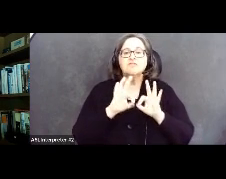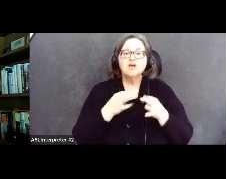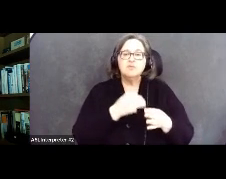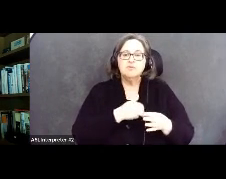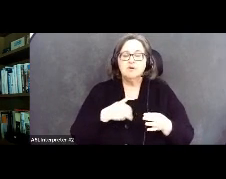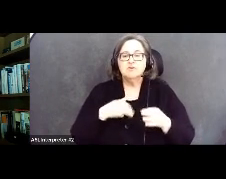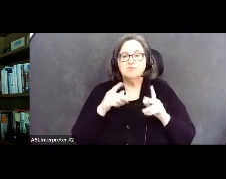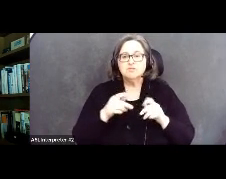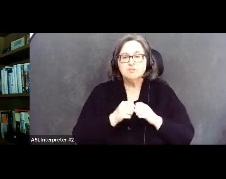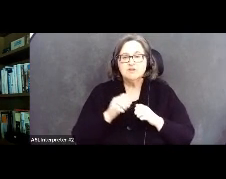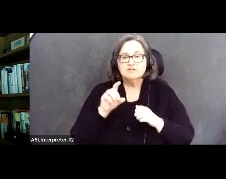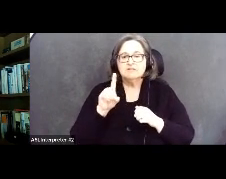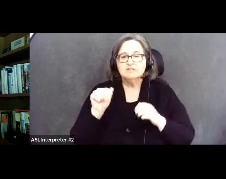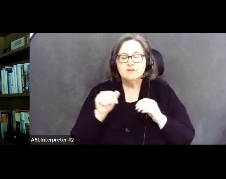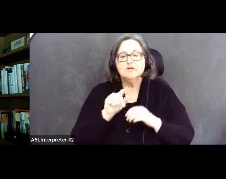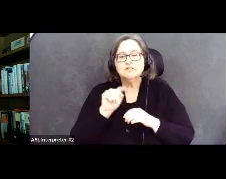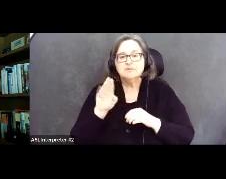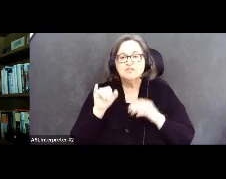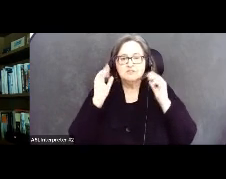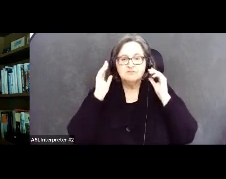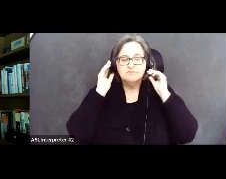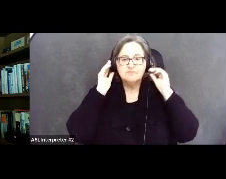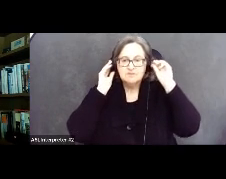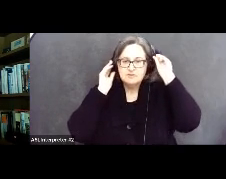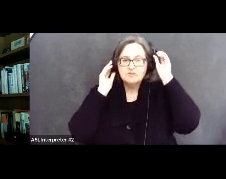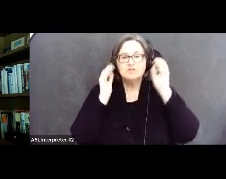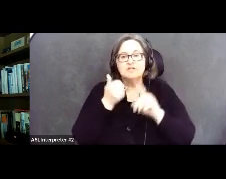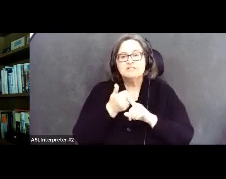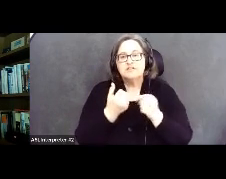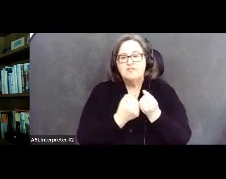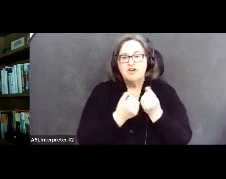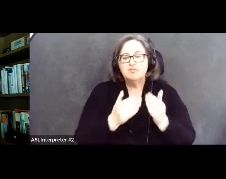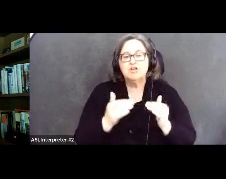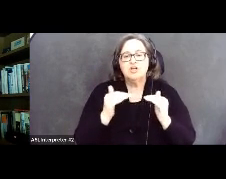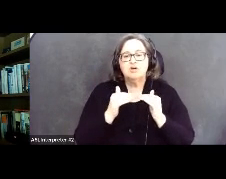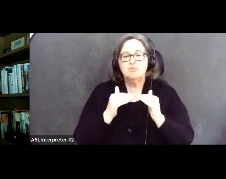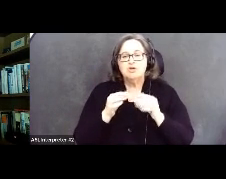a disability or TBI, self advocates, Peer specialist, Peer mentor, social worker,